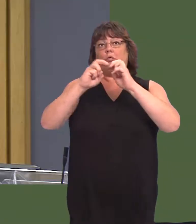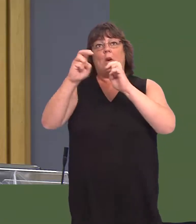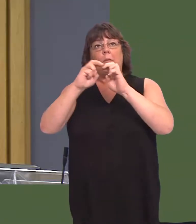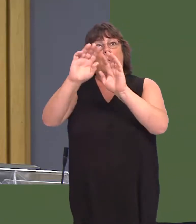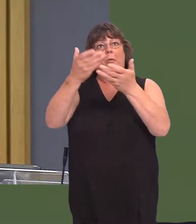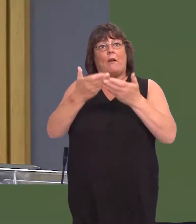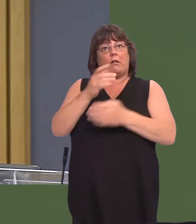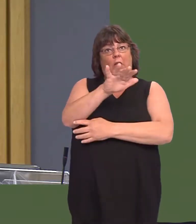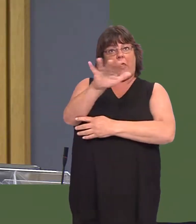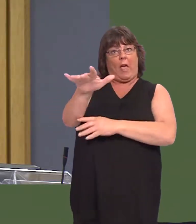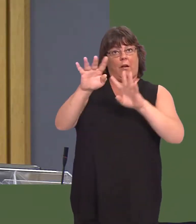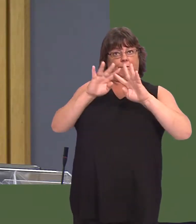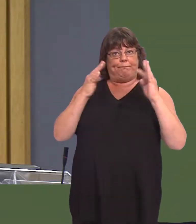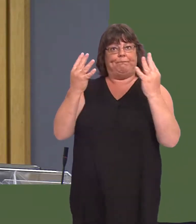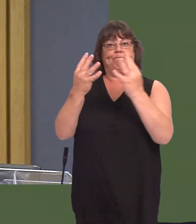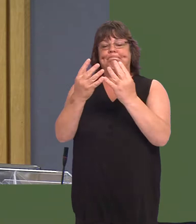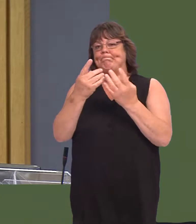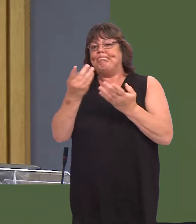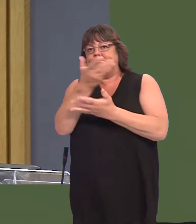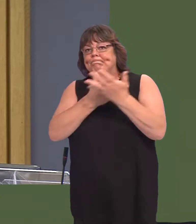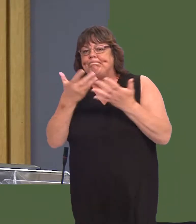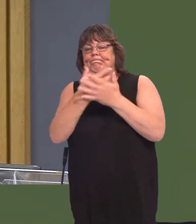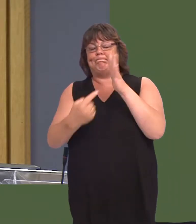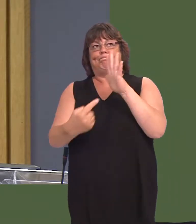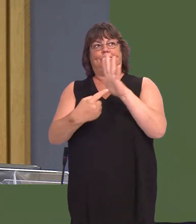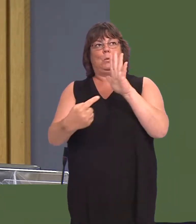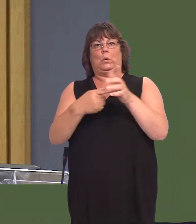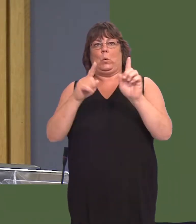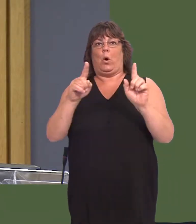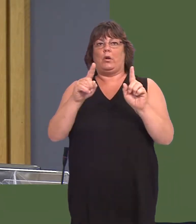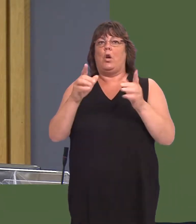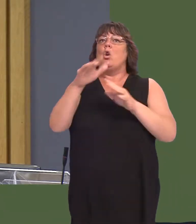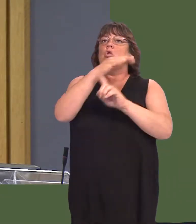One of the key themes to come out of the event was the importance of sharing social capital